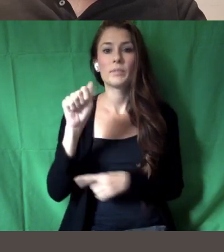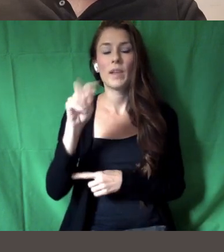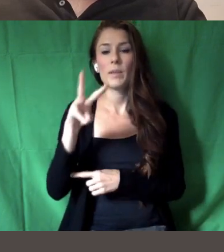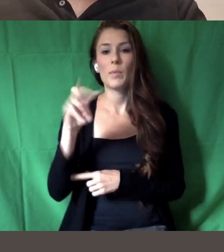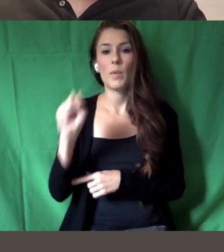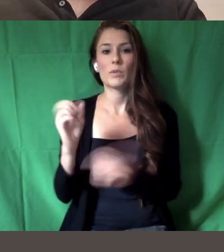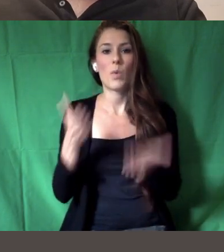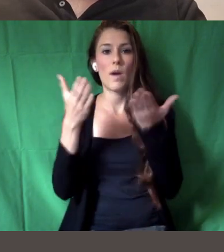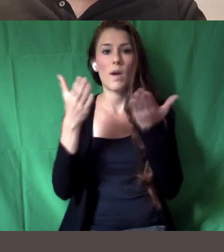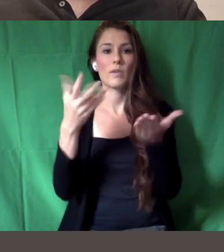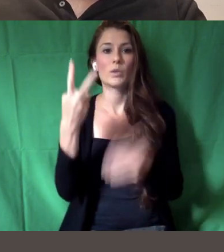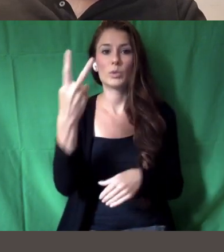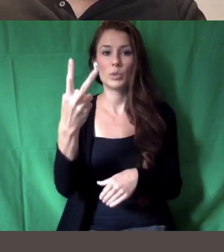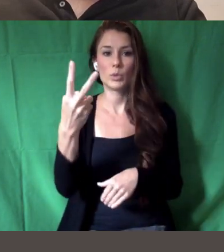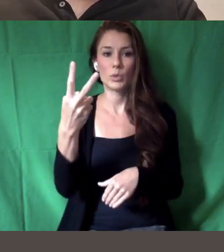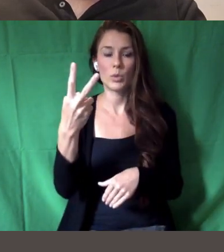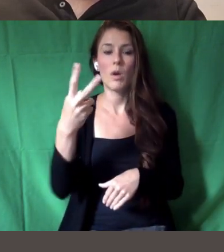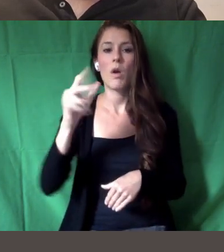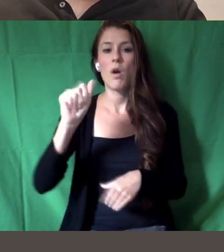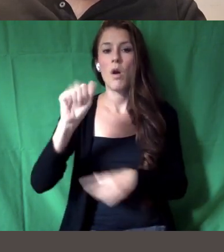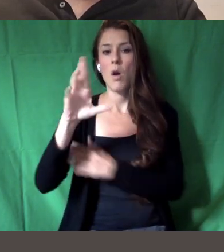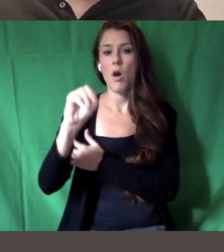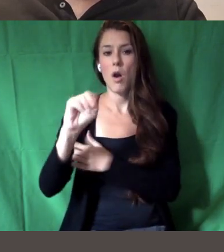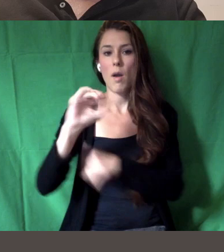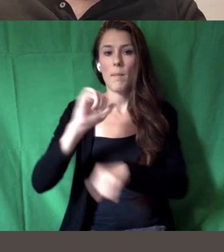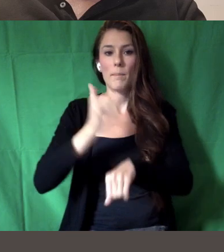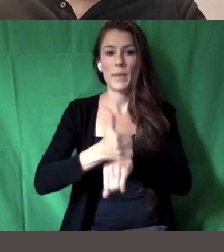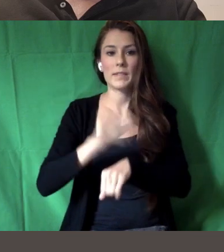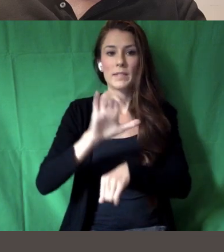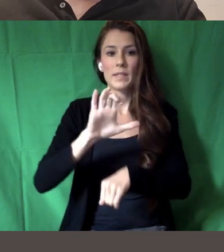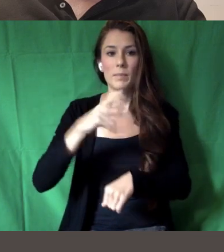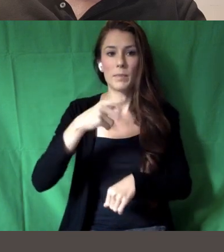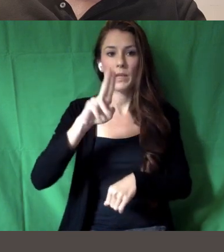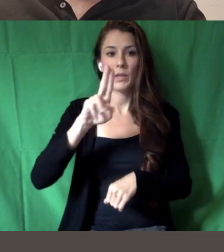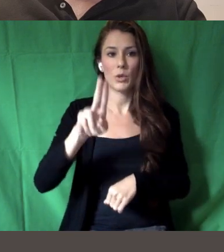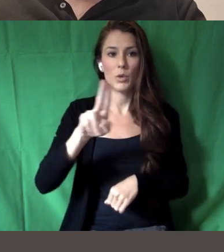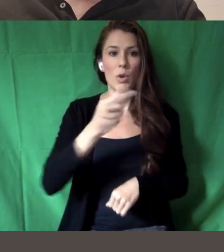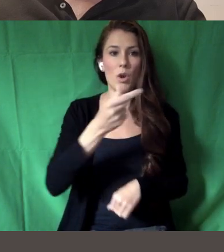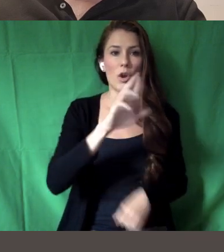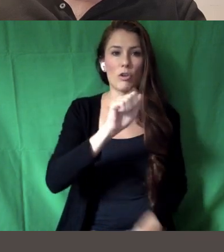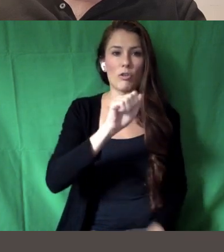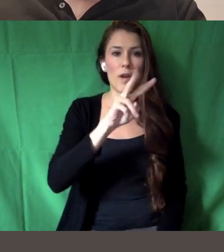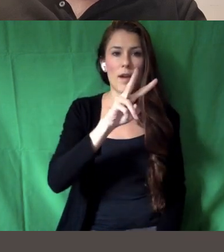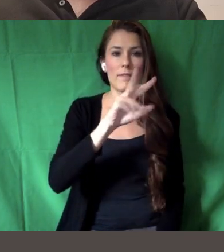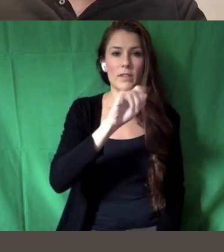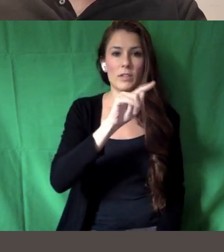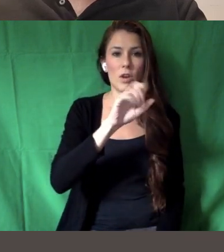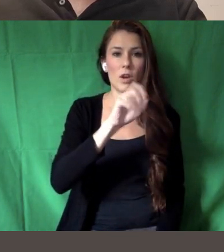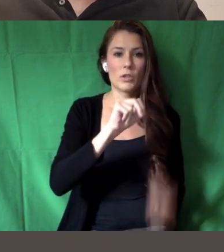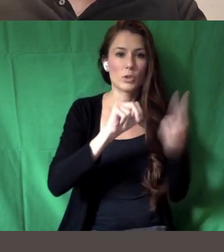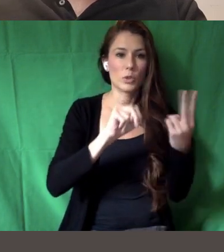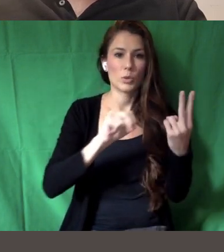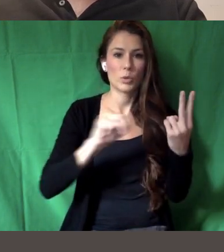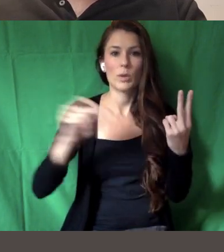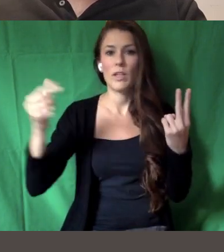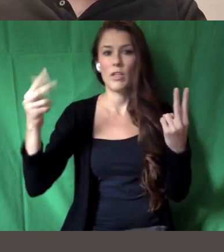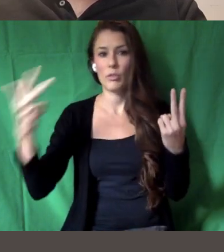AWS offers two ARM-based CPUs, Graviton 2 and Graviton 3. Graviton 2 has a wide range